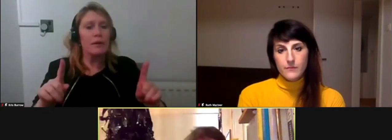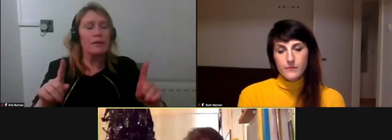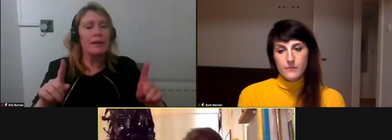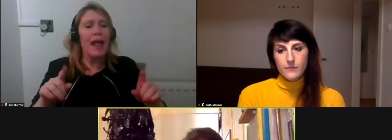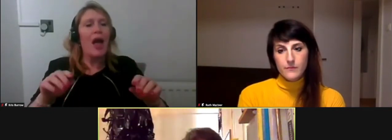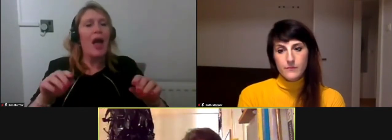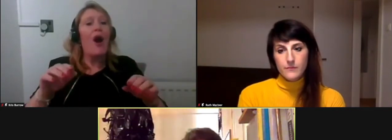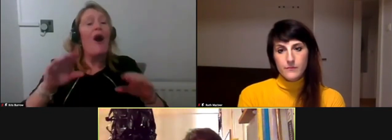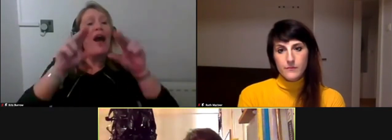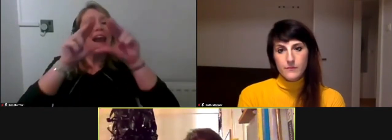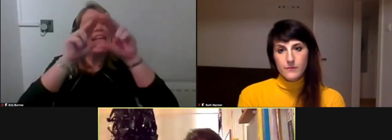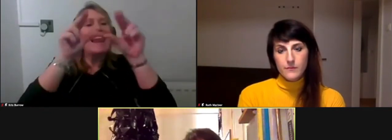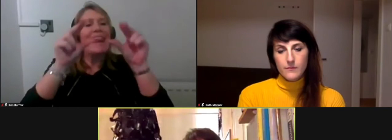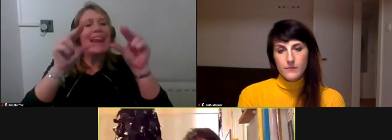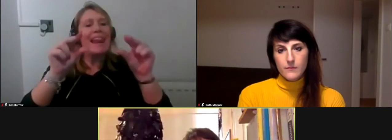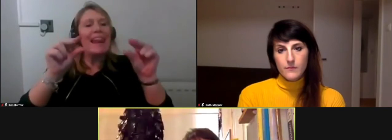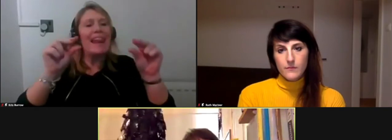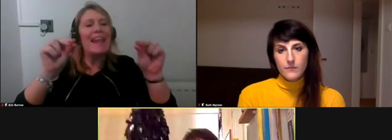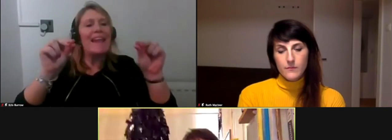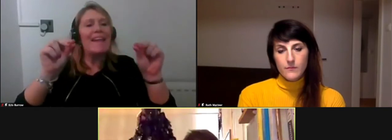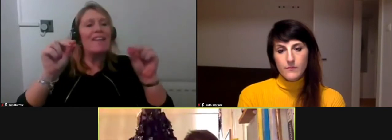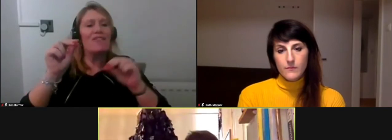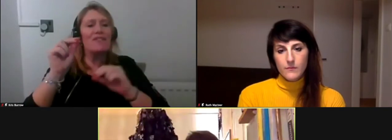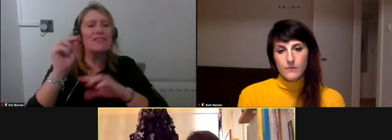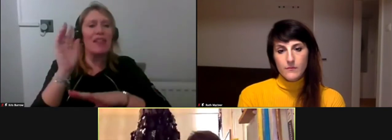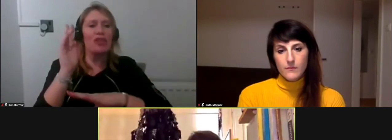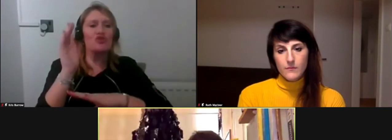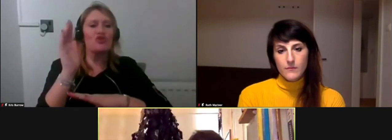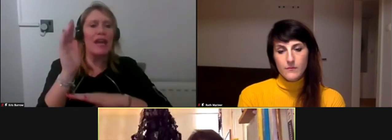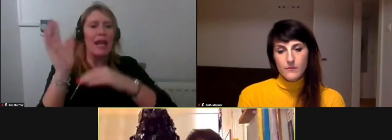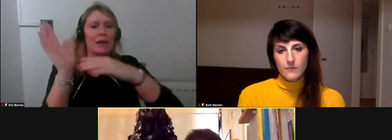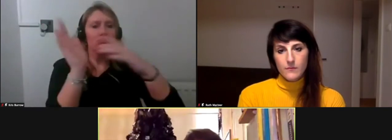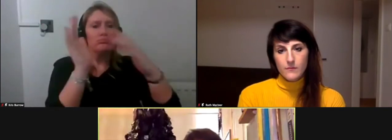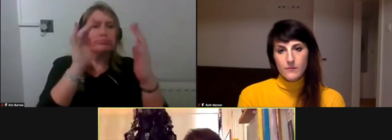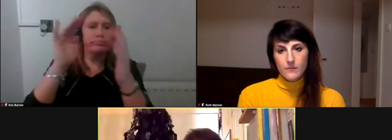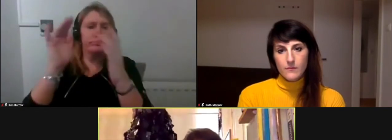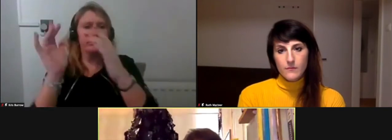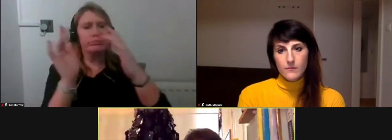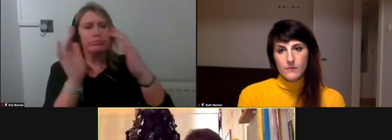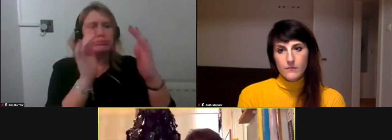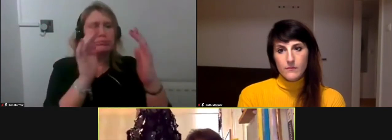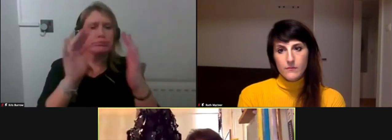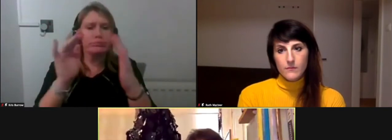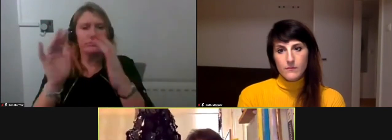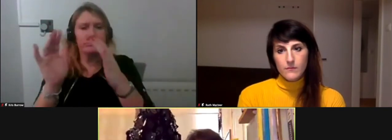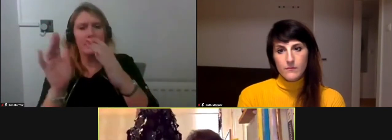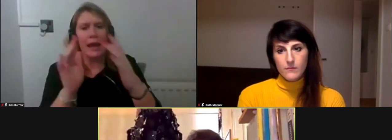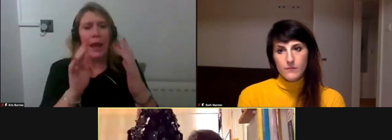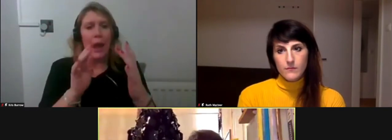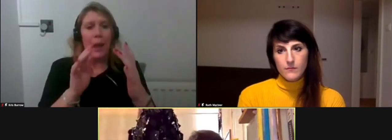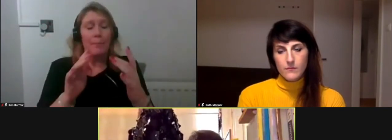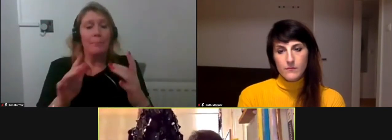in a tree. So, an atmospheric sound but it can also give a sense of drama and